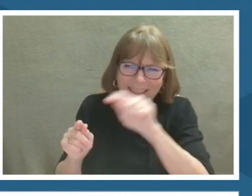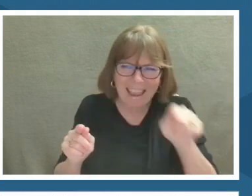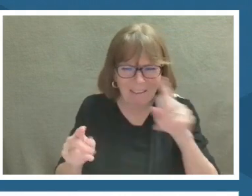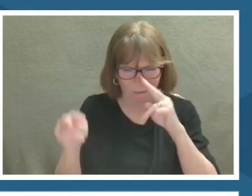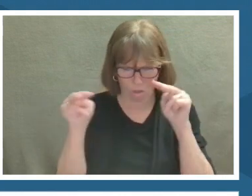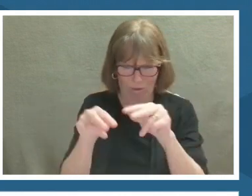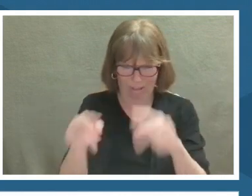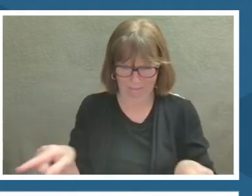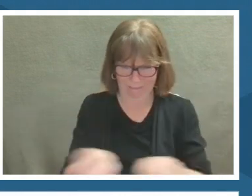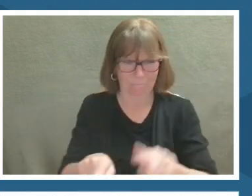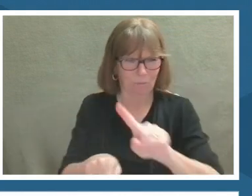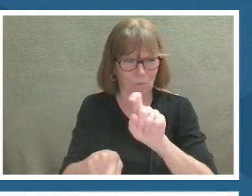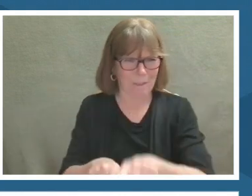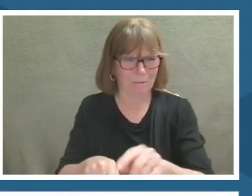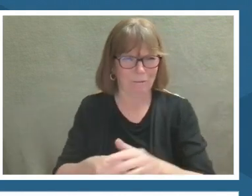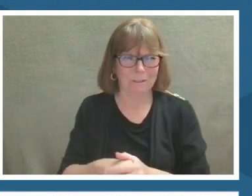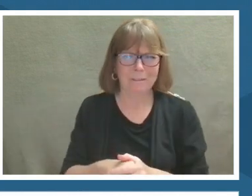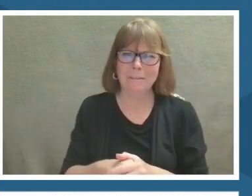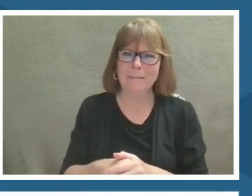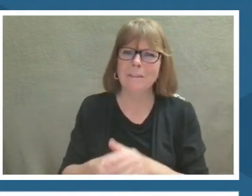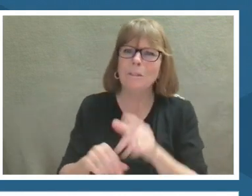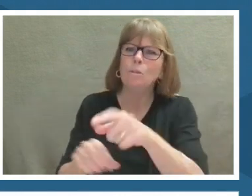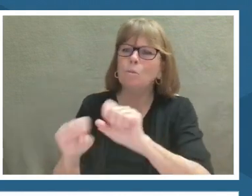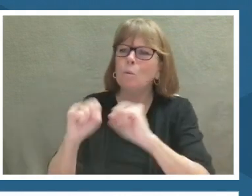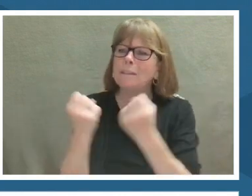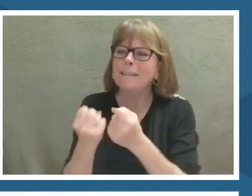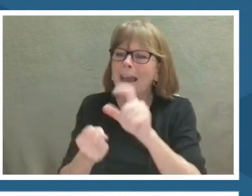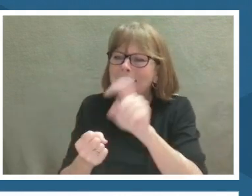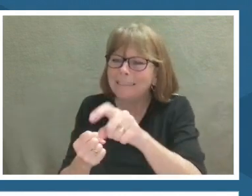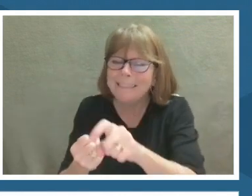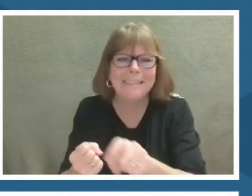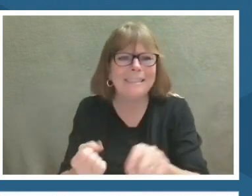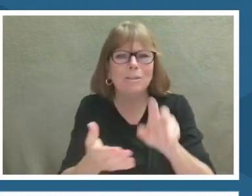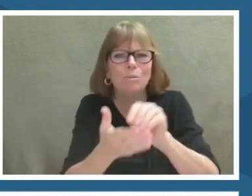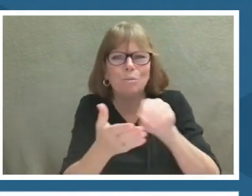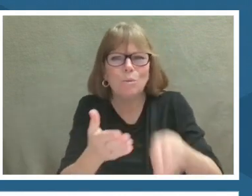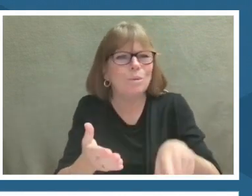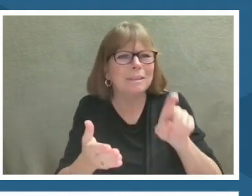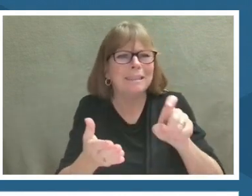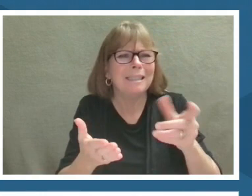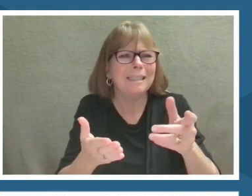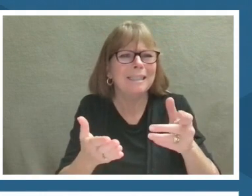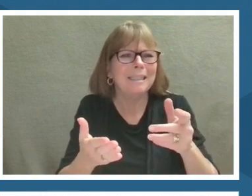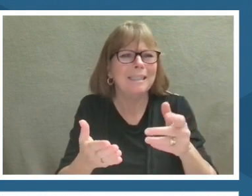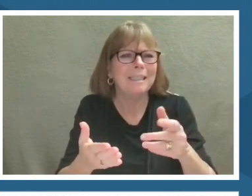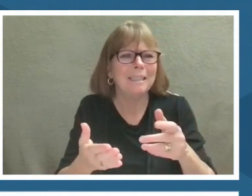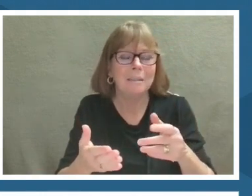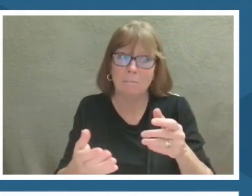needs do our students face they've categorized them into two levels